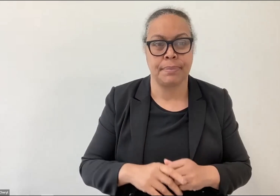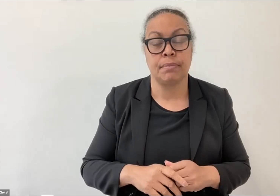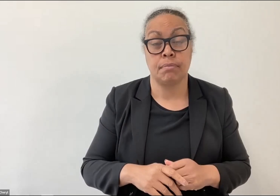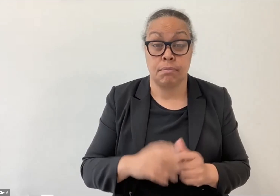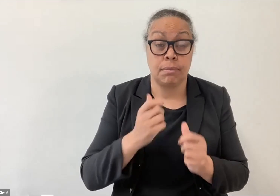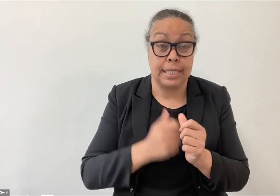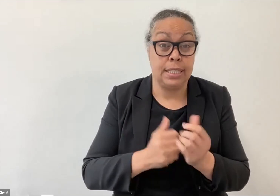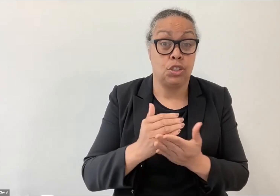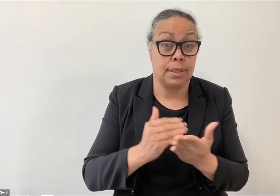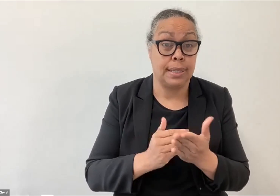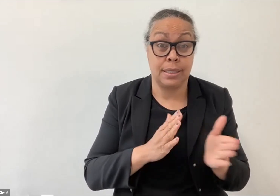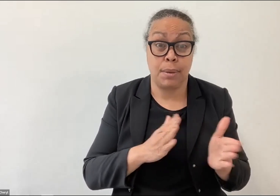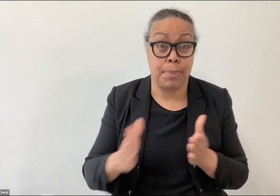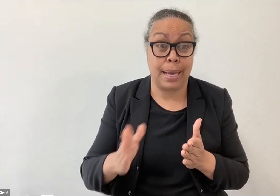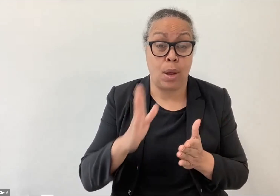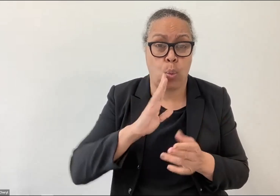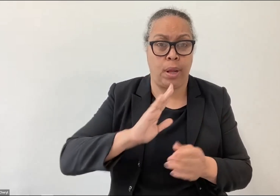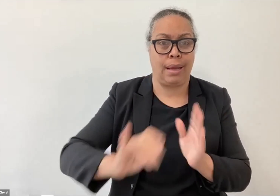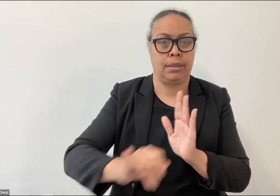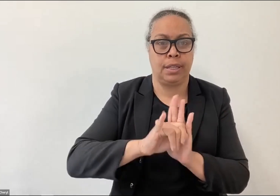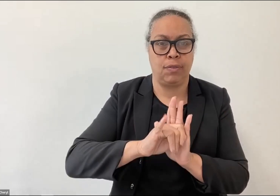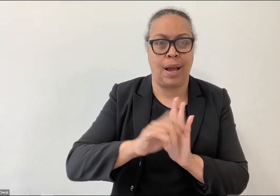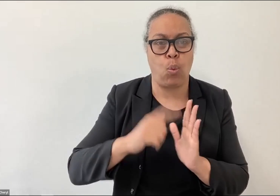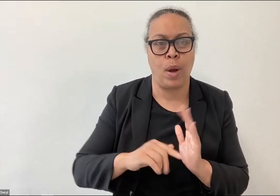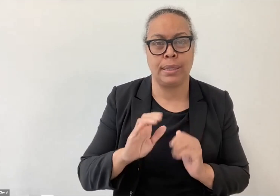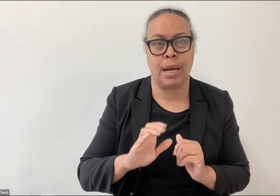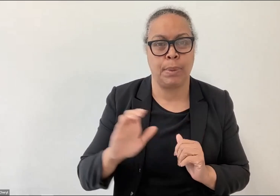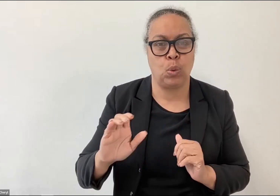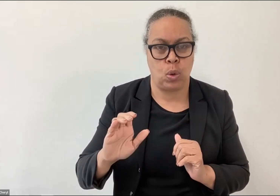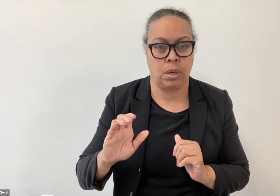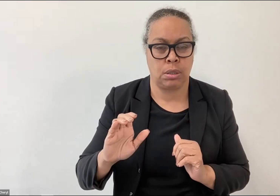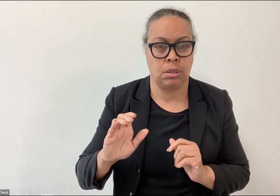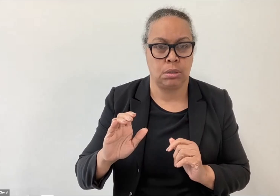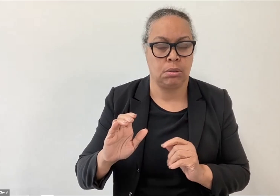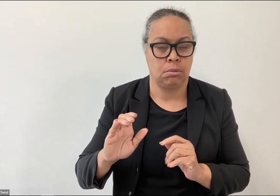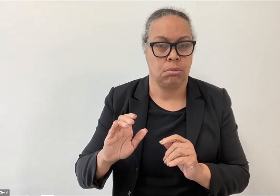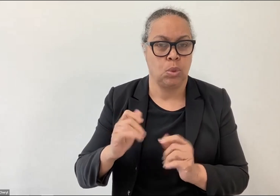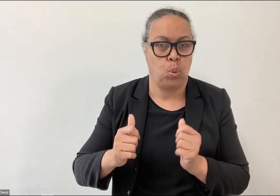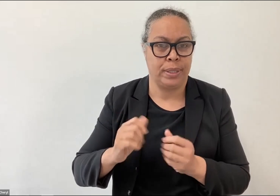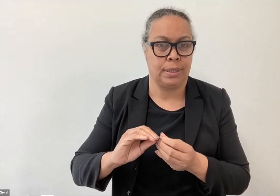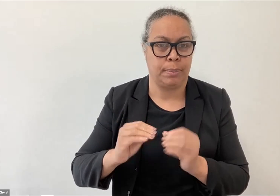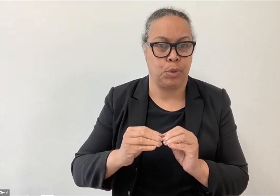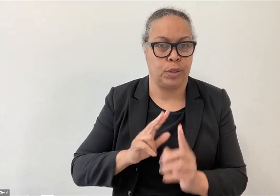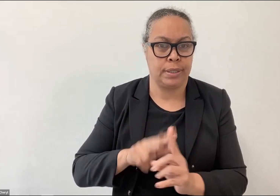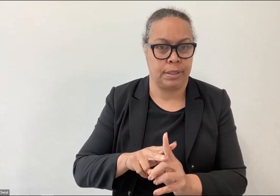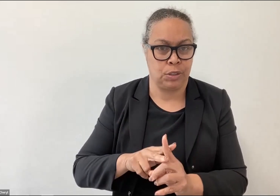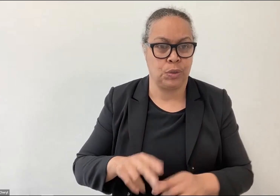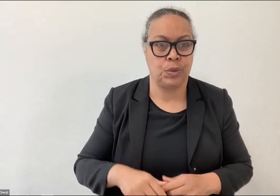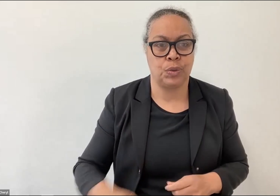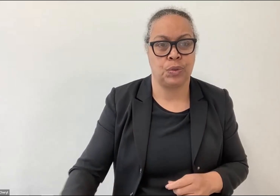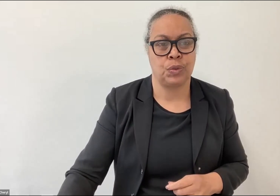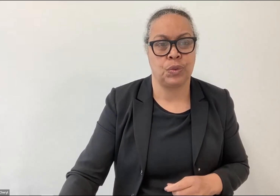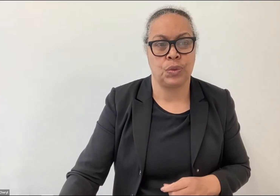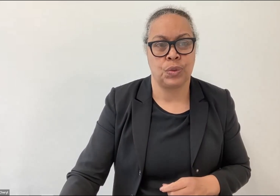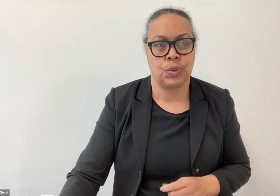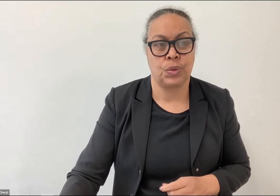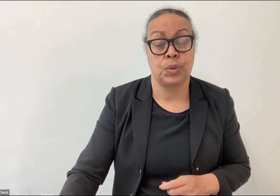So each of the lesson plans indicates those common core standards that the lesson addresses.